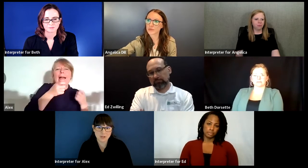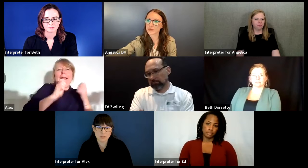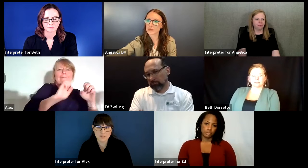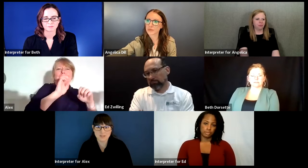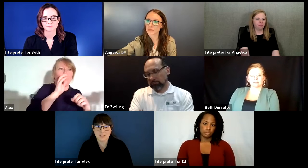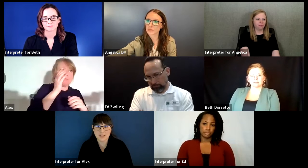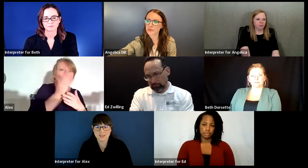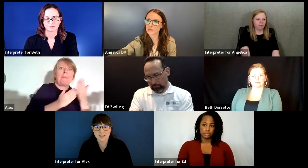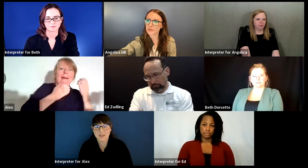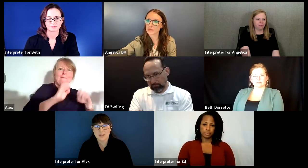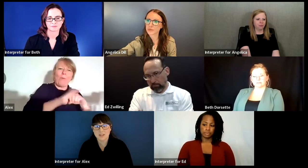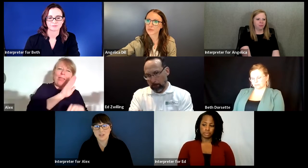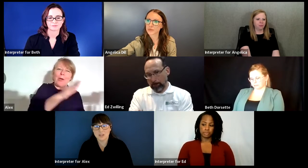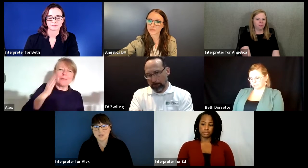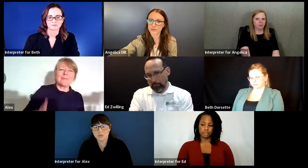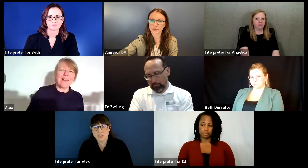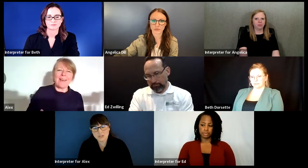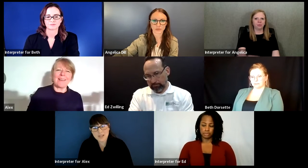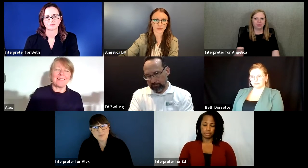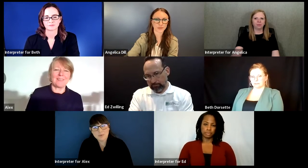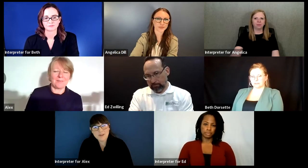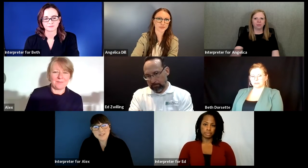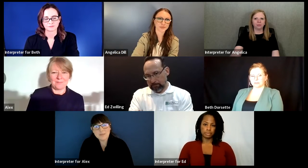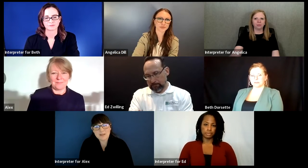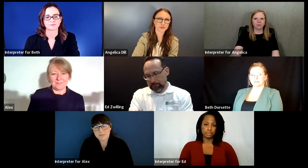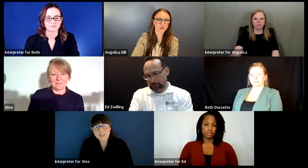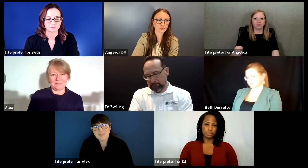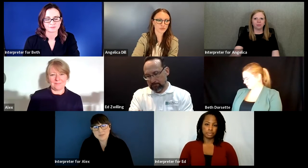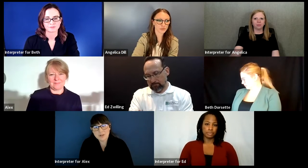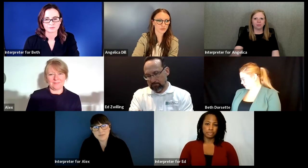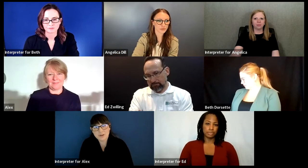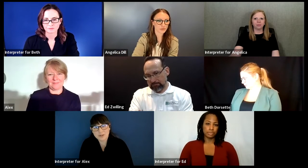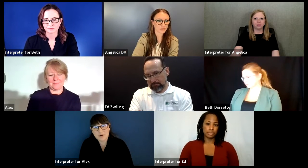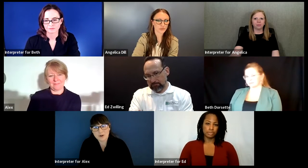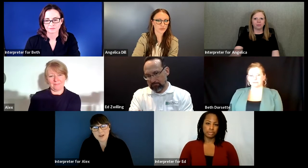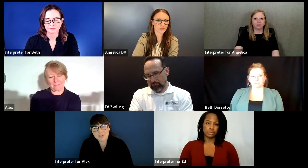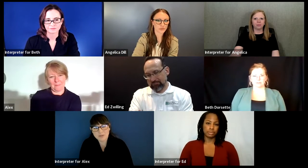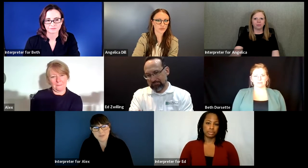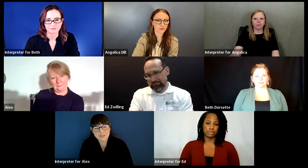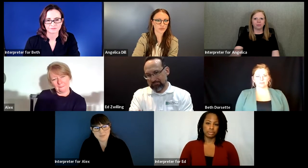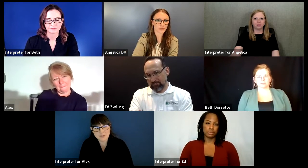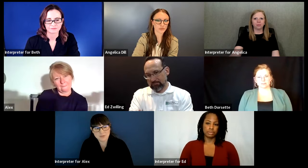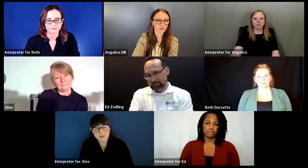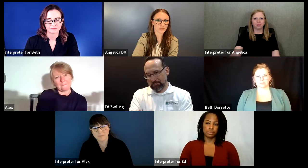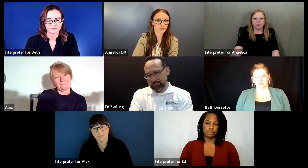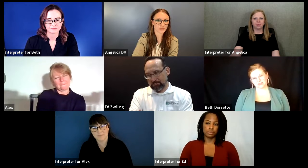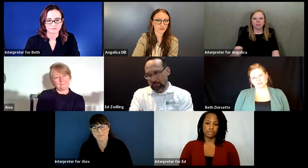You know, if the business says provide some efforts even a small effort on your part, how can you convince them to do so?